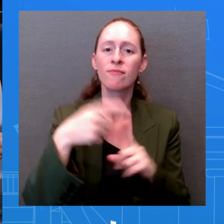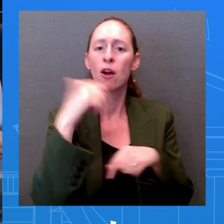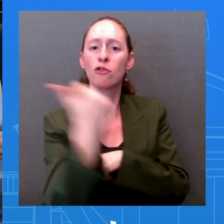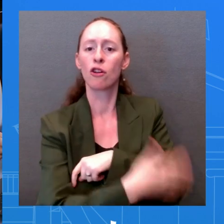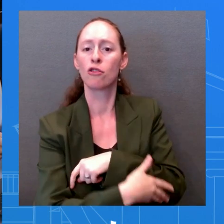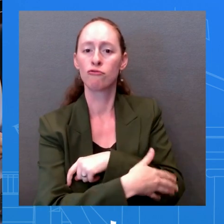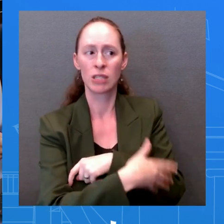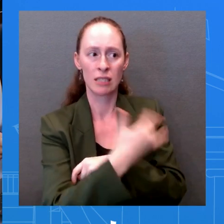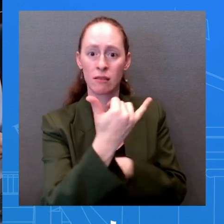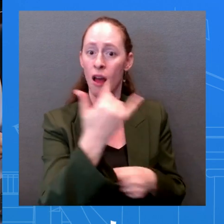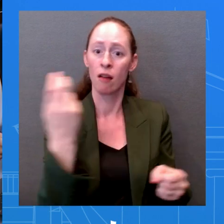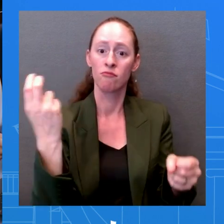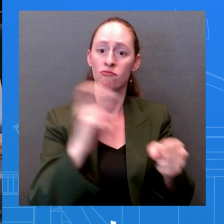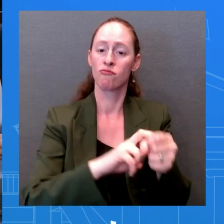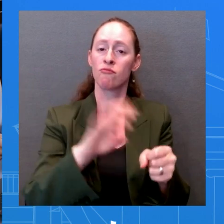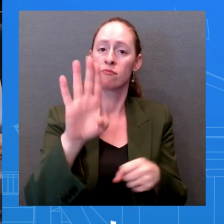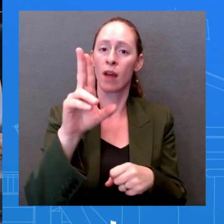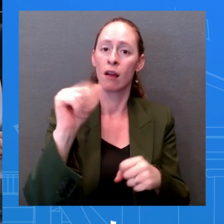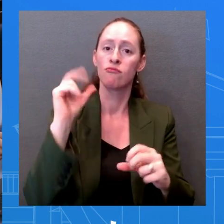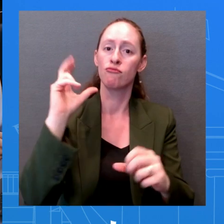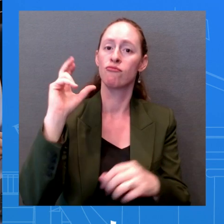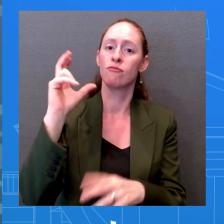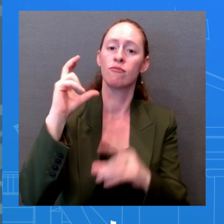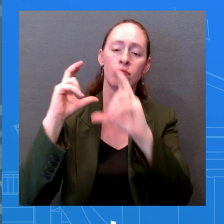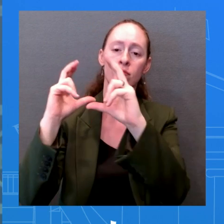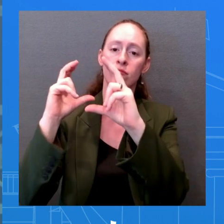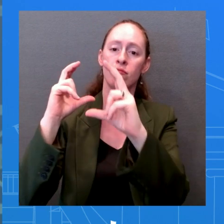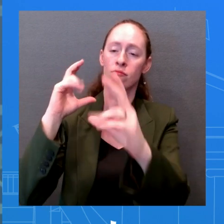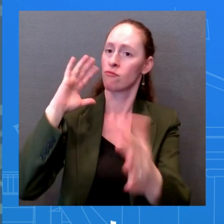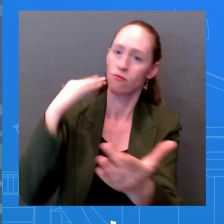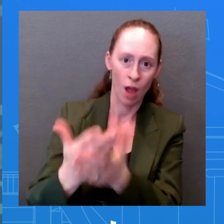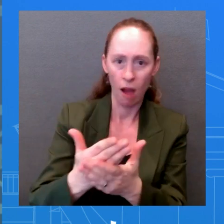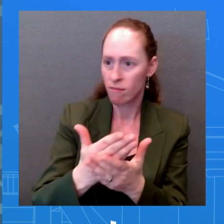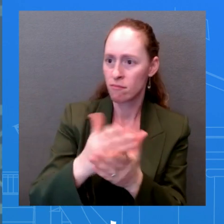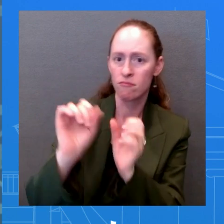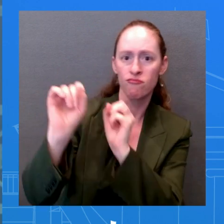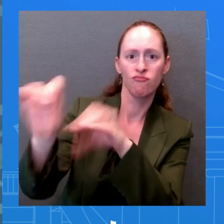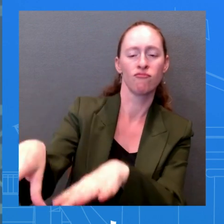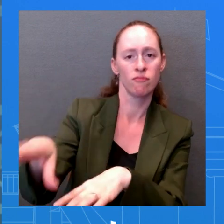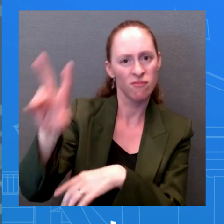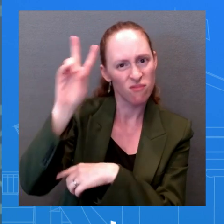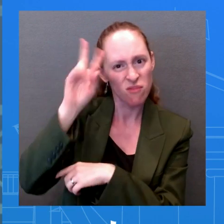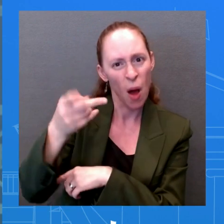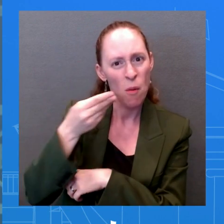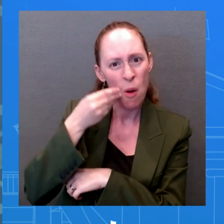around the country is legal? Ms. Jean-Pierre: So, let me just say a couple of things about this because --